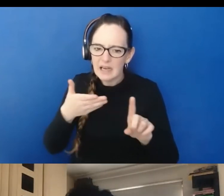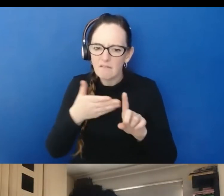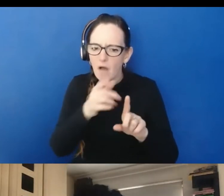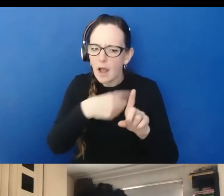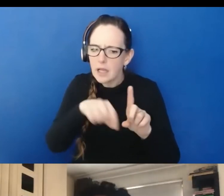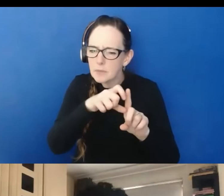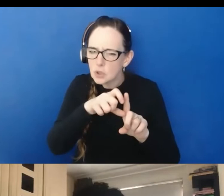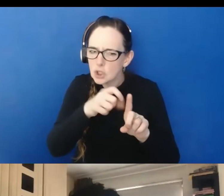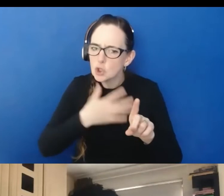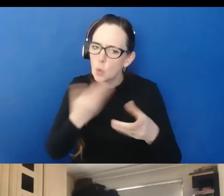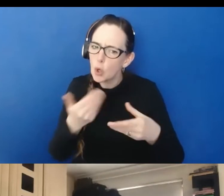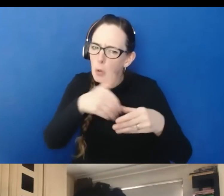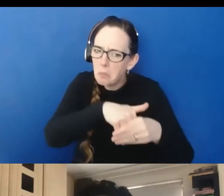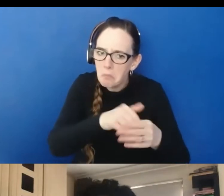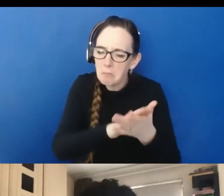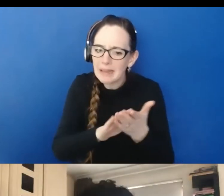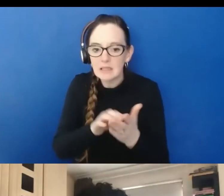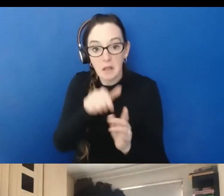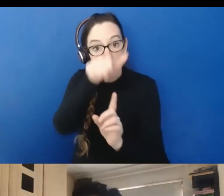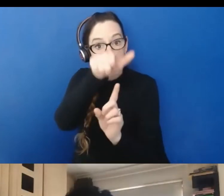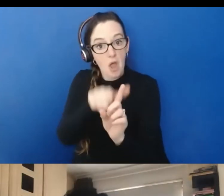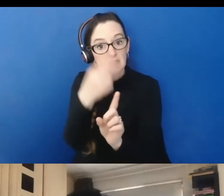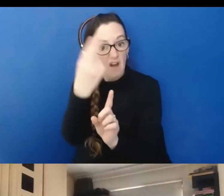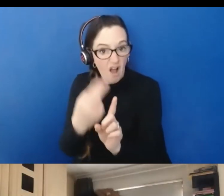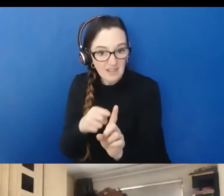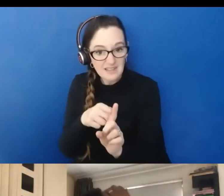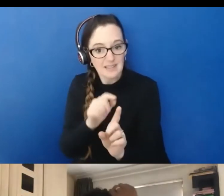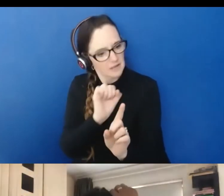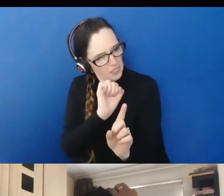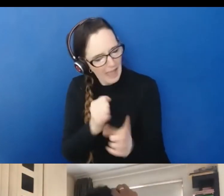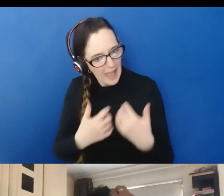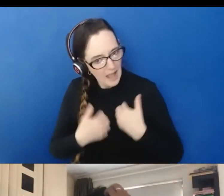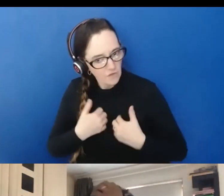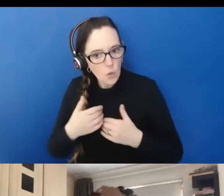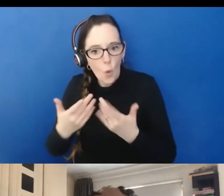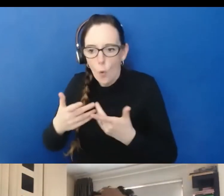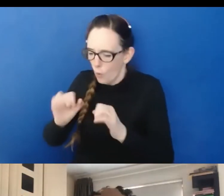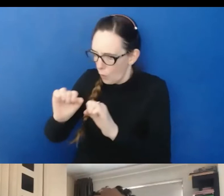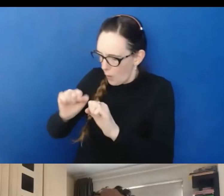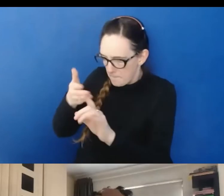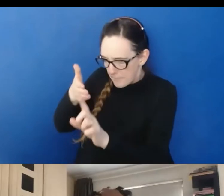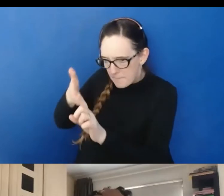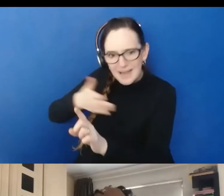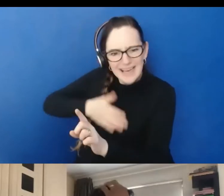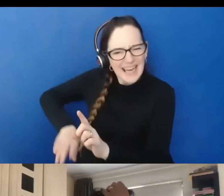Is it artists interests, community need for something else? Can you say a little bit about how that's working?